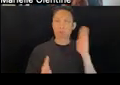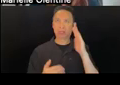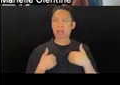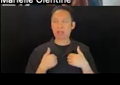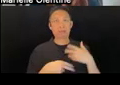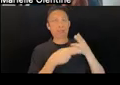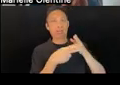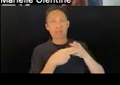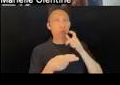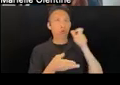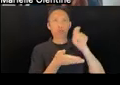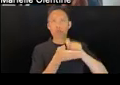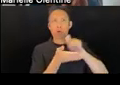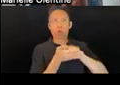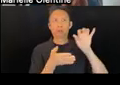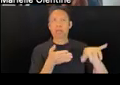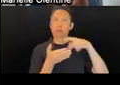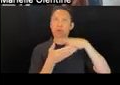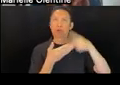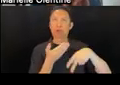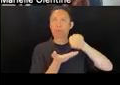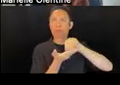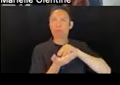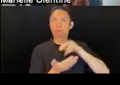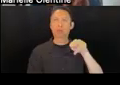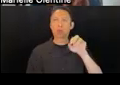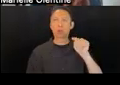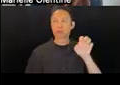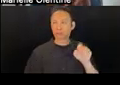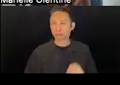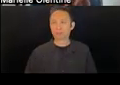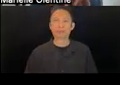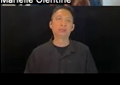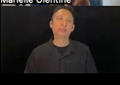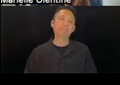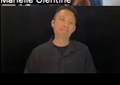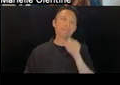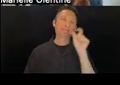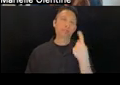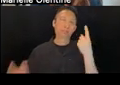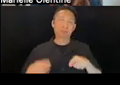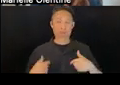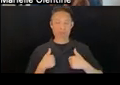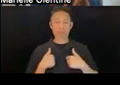a short film that played other festivals, and then it takes place in New York, and then it was played in